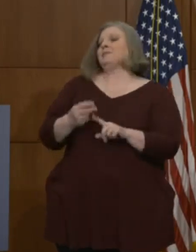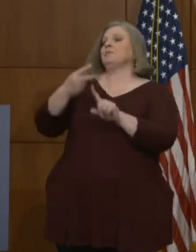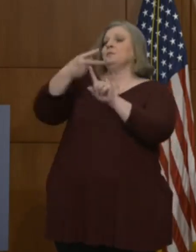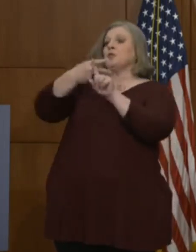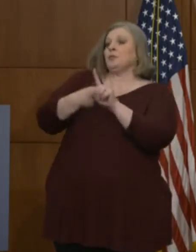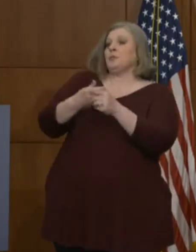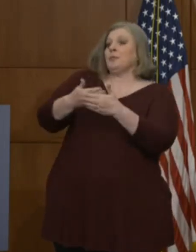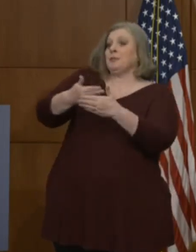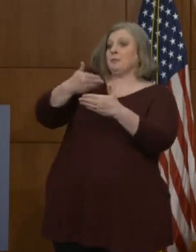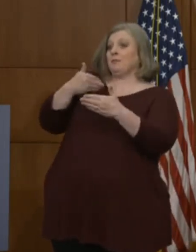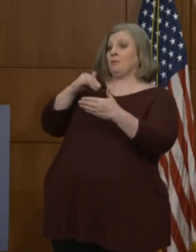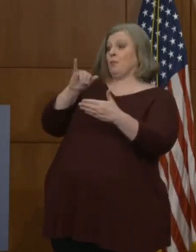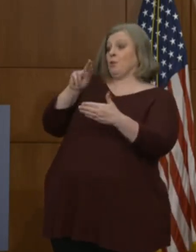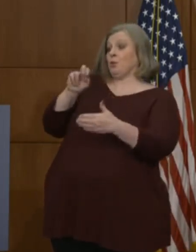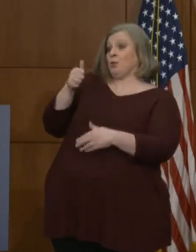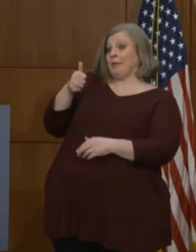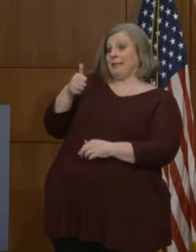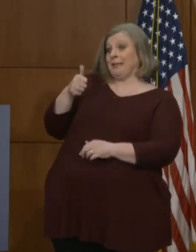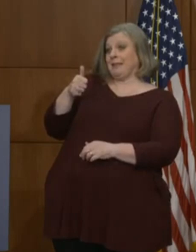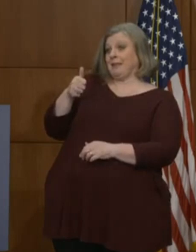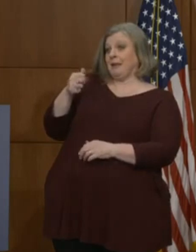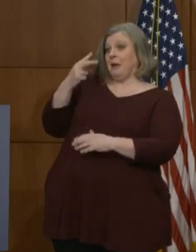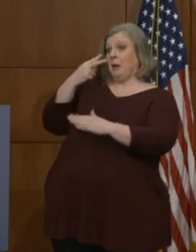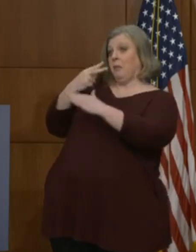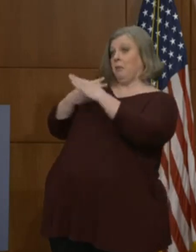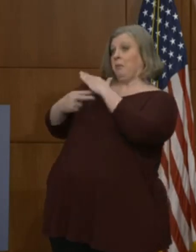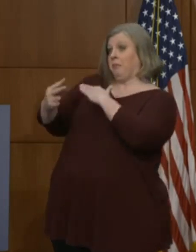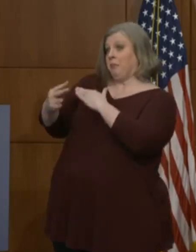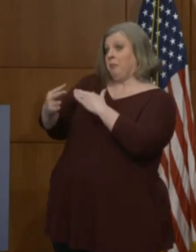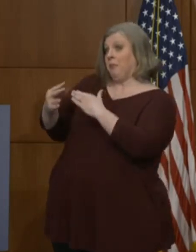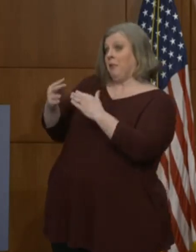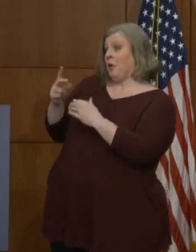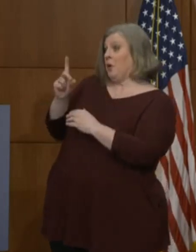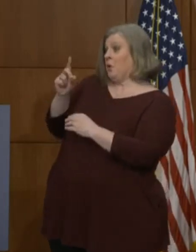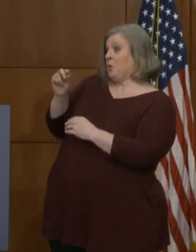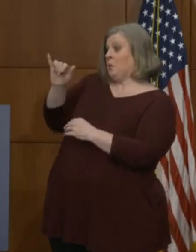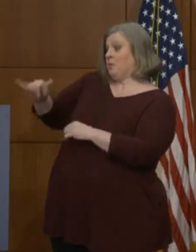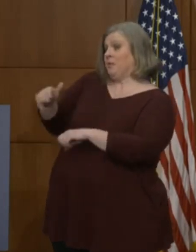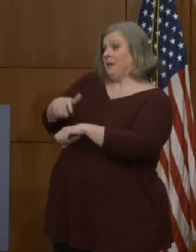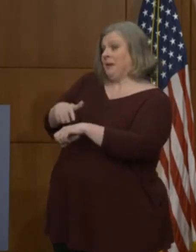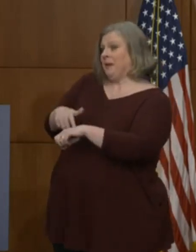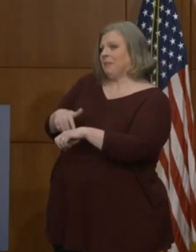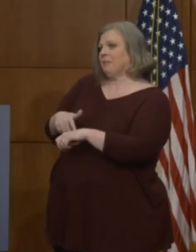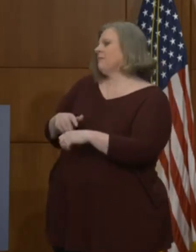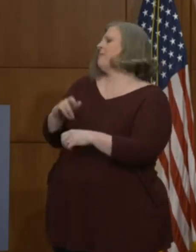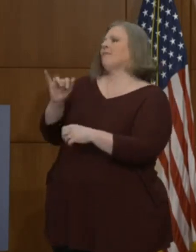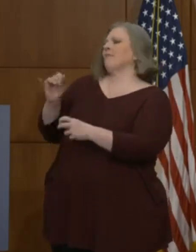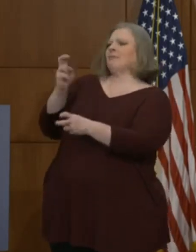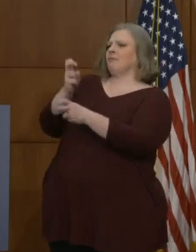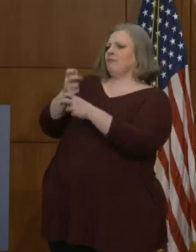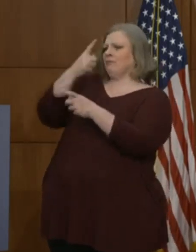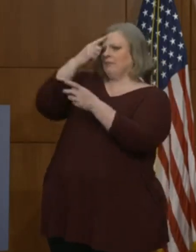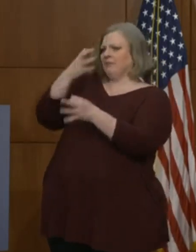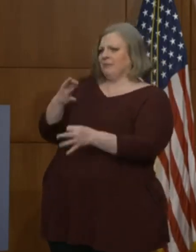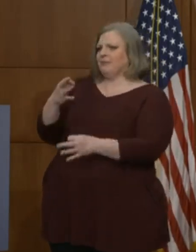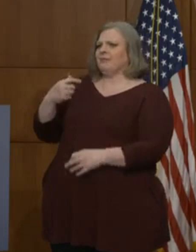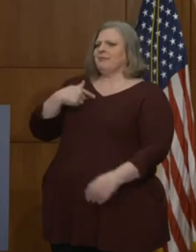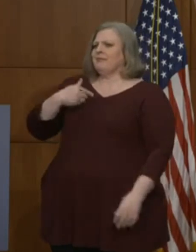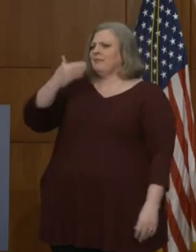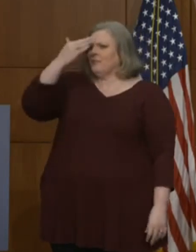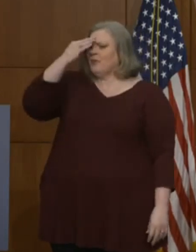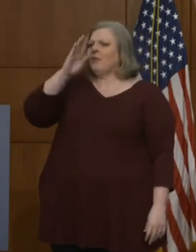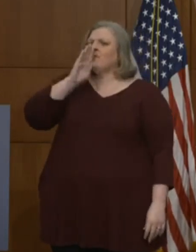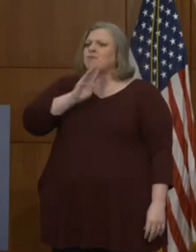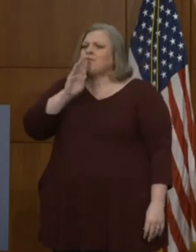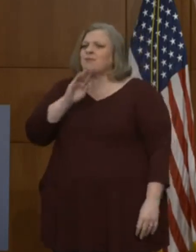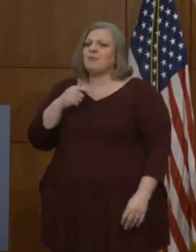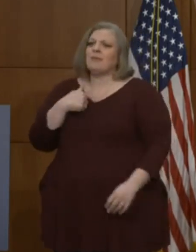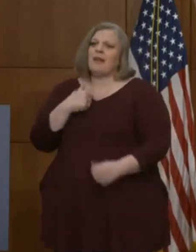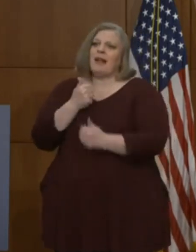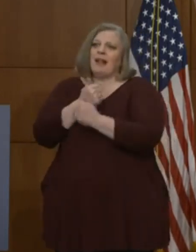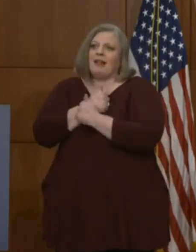PROCESS FOR ON AND THEY’VE SO. FOR ME TO SIT HERE. I LOVE DATE